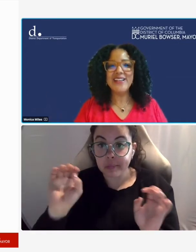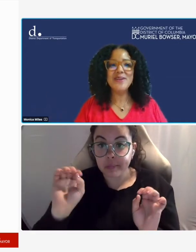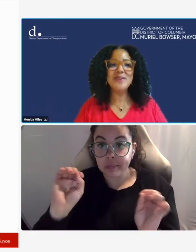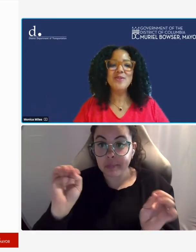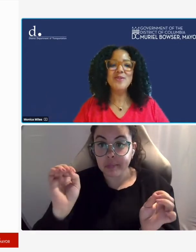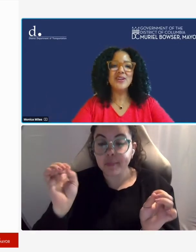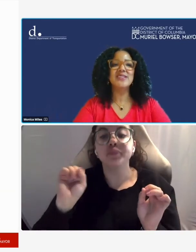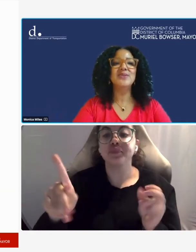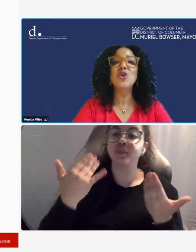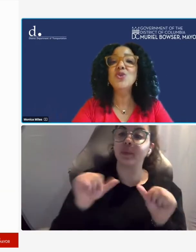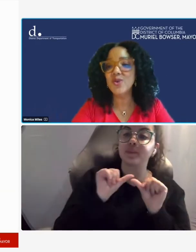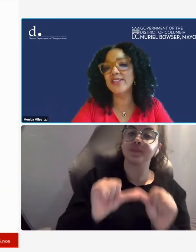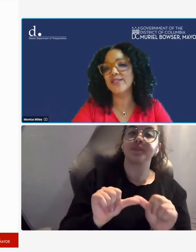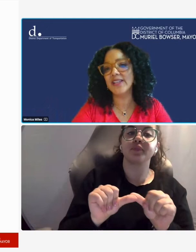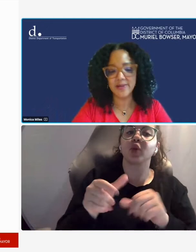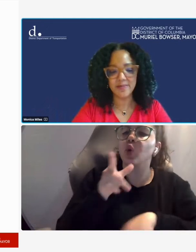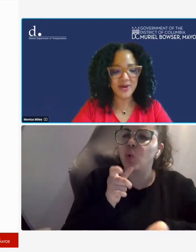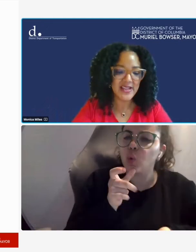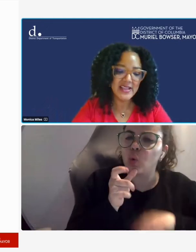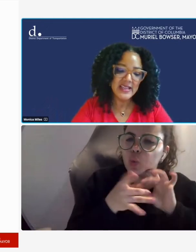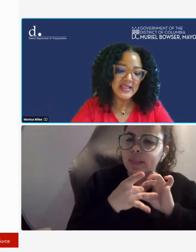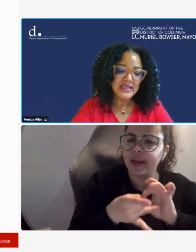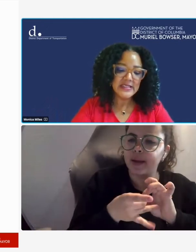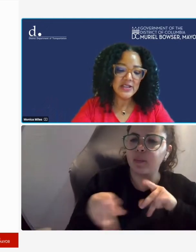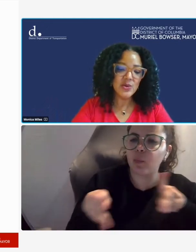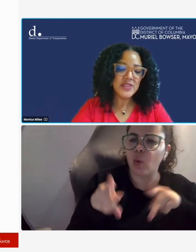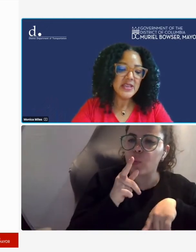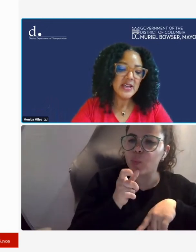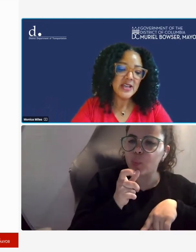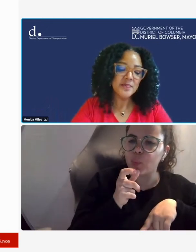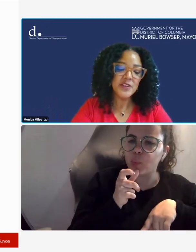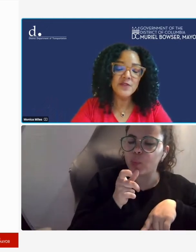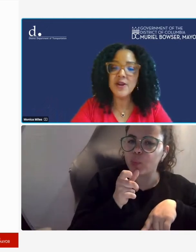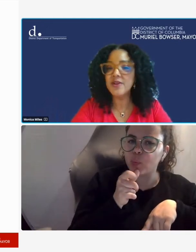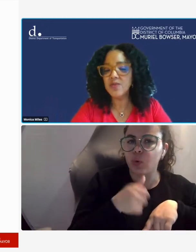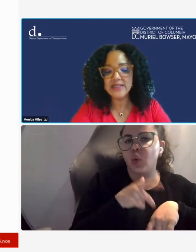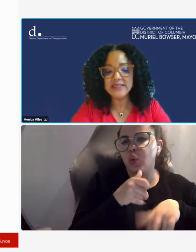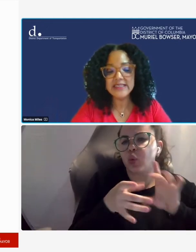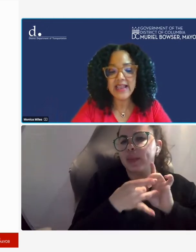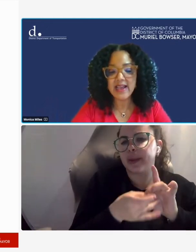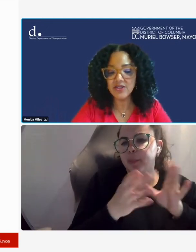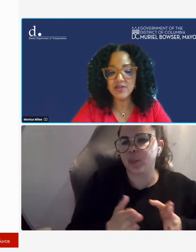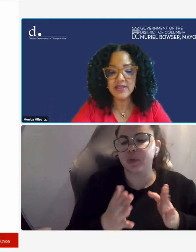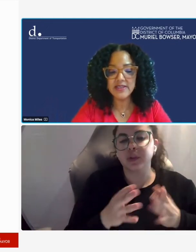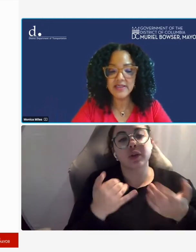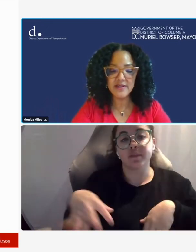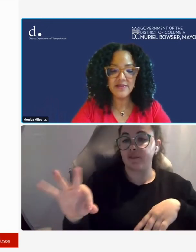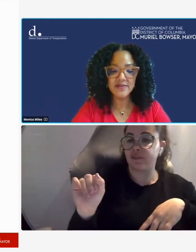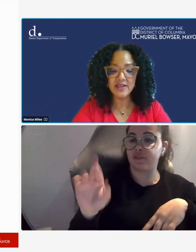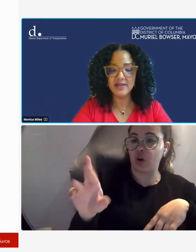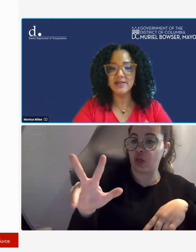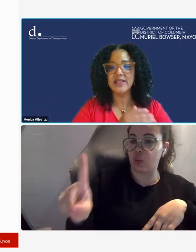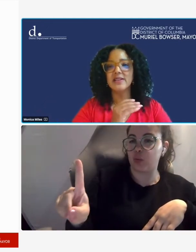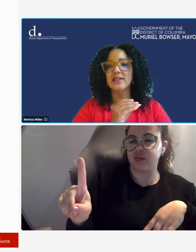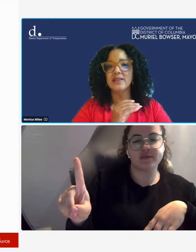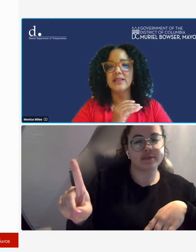going to move on to who is a related party so the um far31 doesn't actually give a like a list